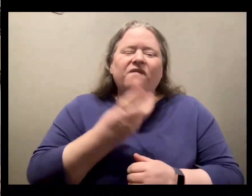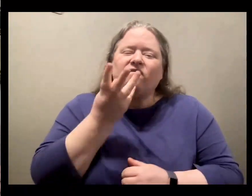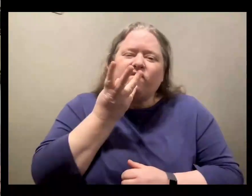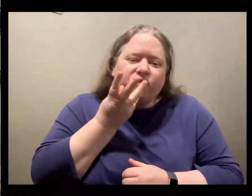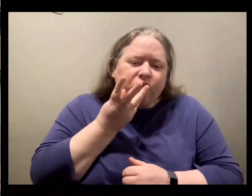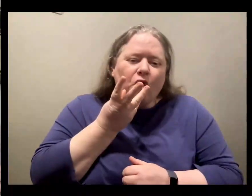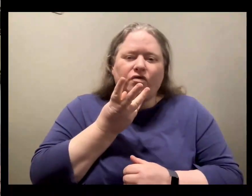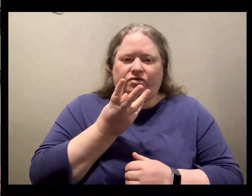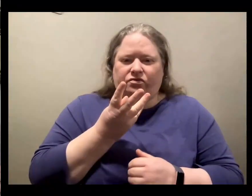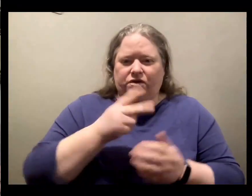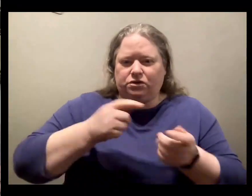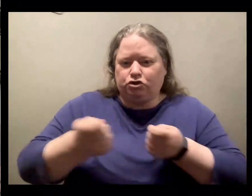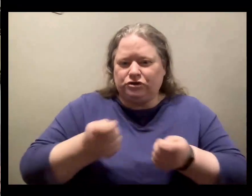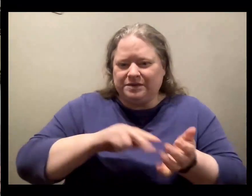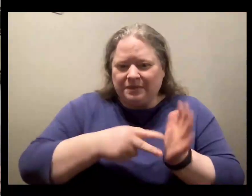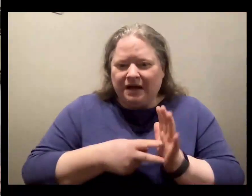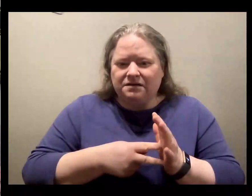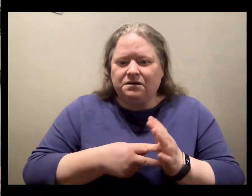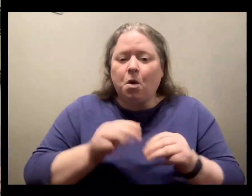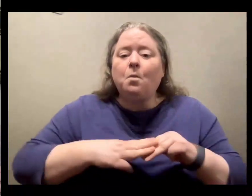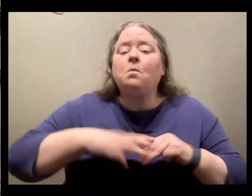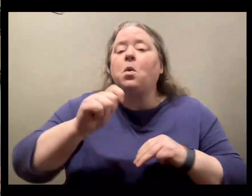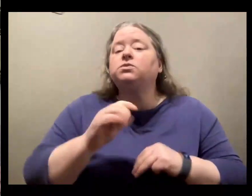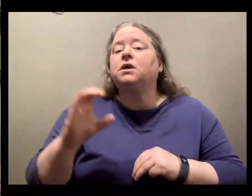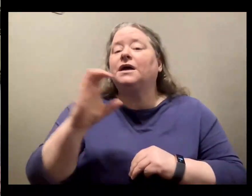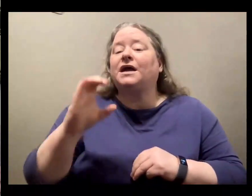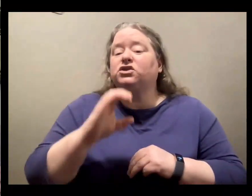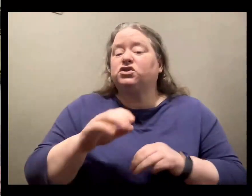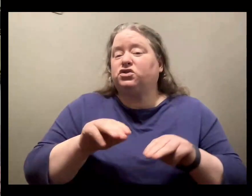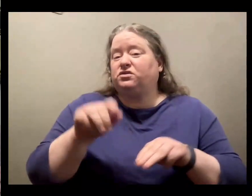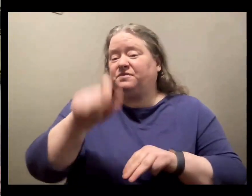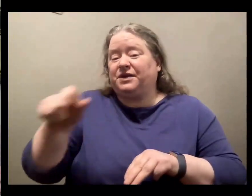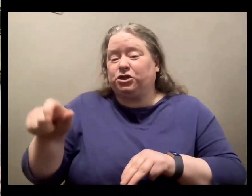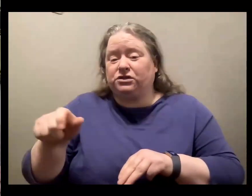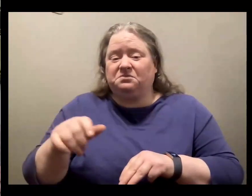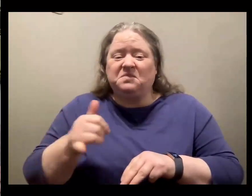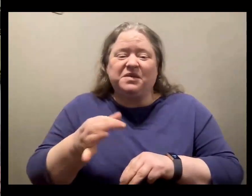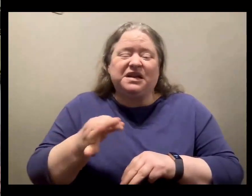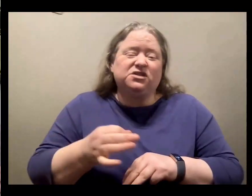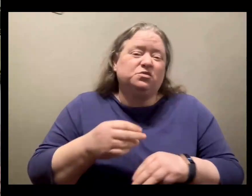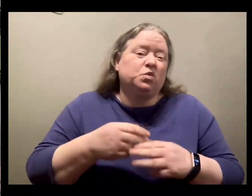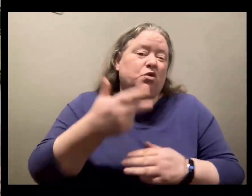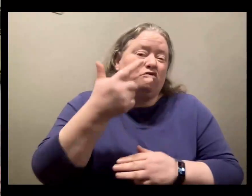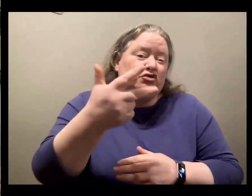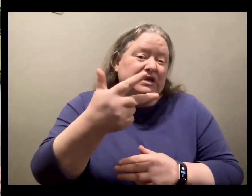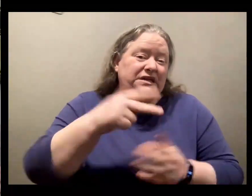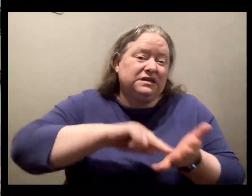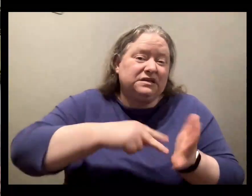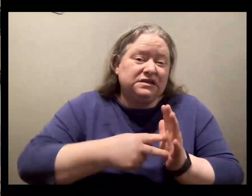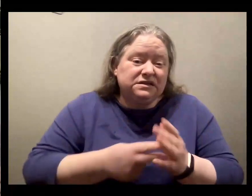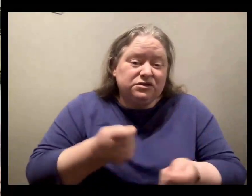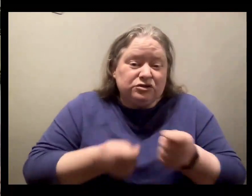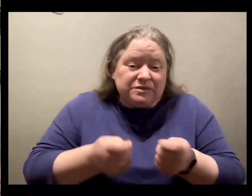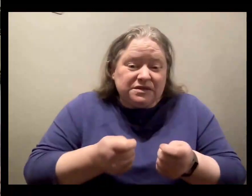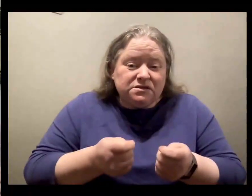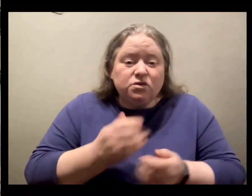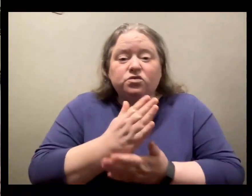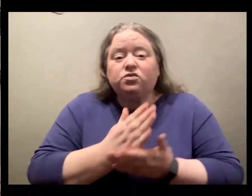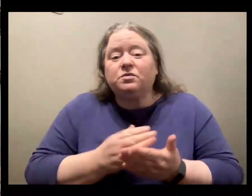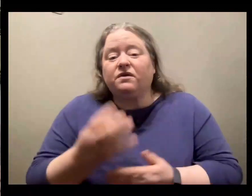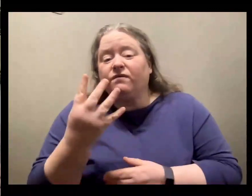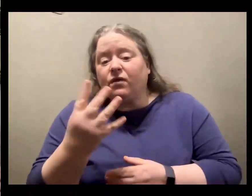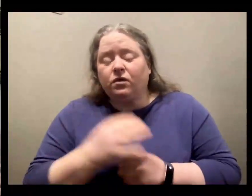This is my 4th line of treatment; most cancer patients maybe get to 3 lines of treatment. Some would get 4 lines.